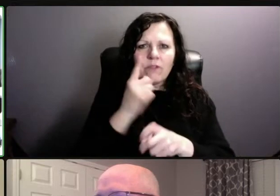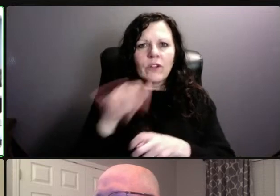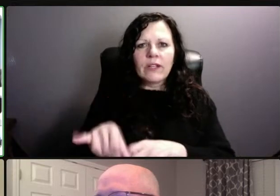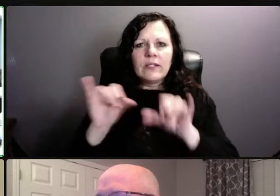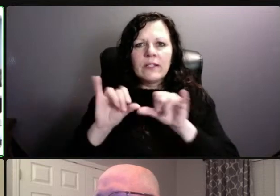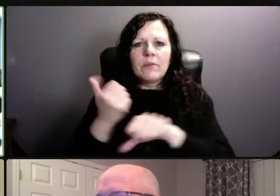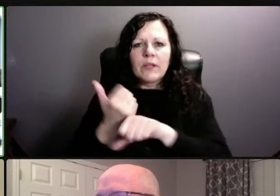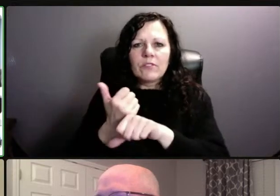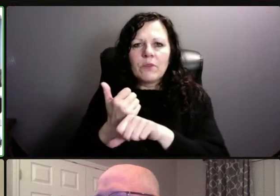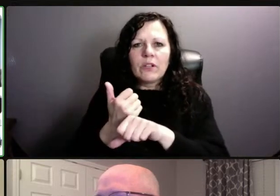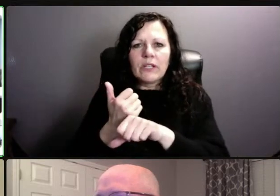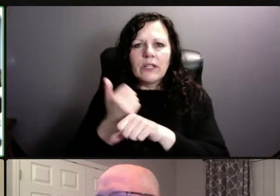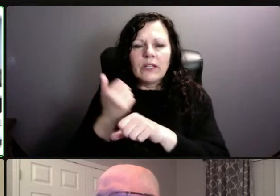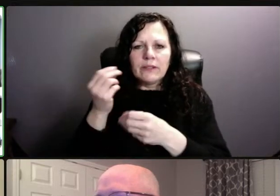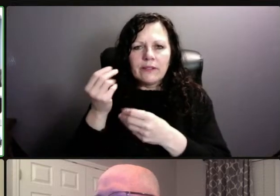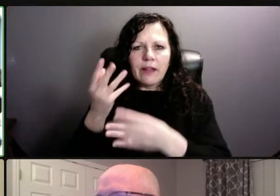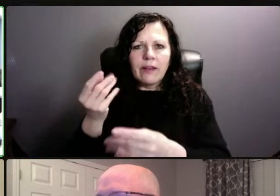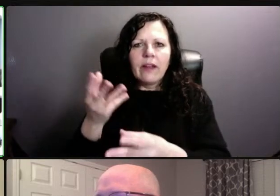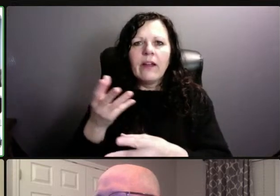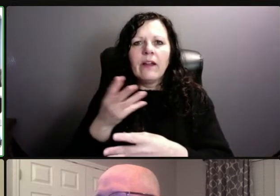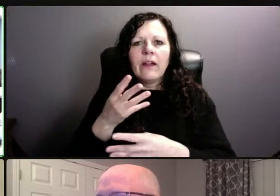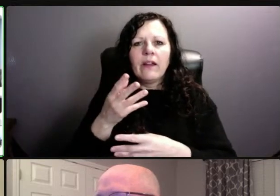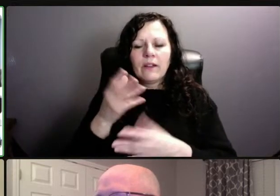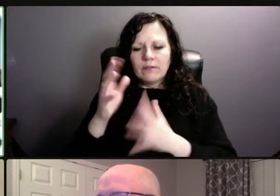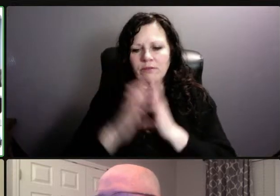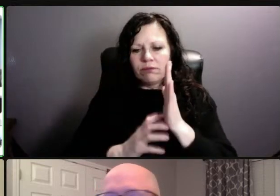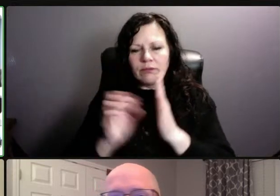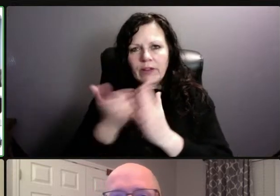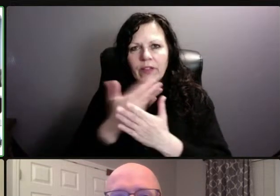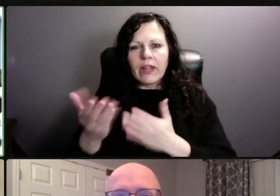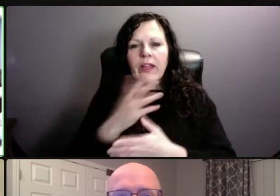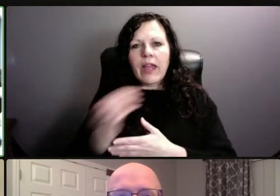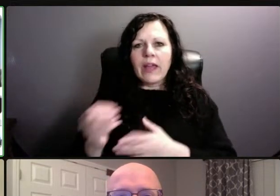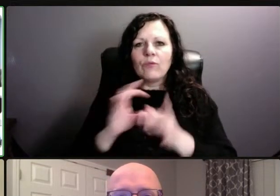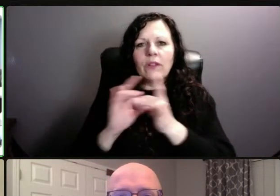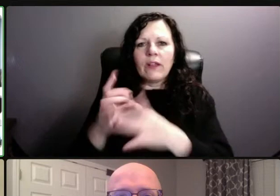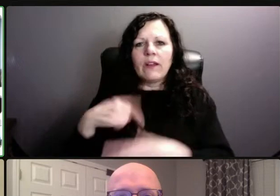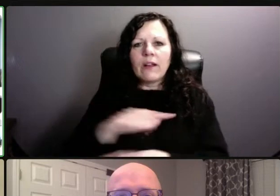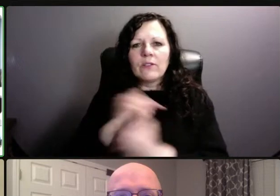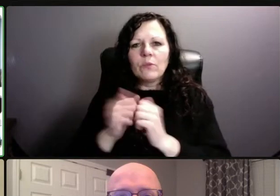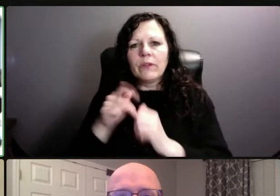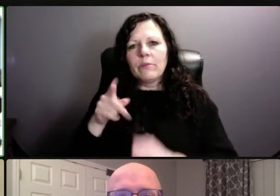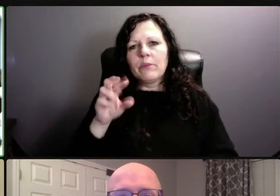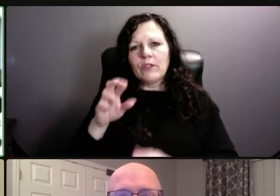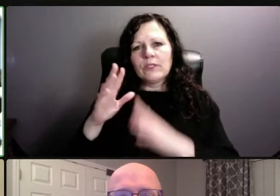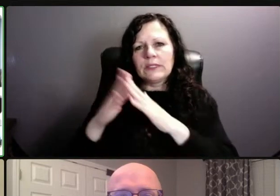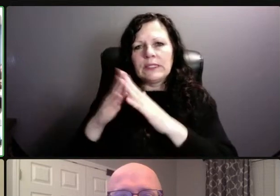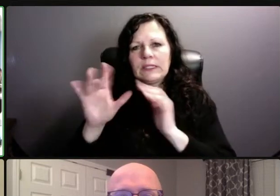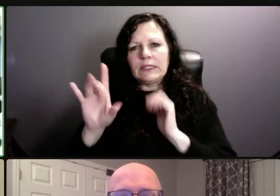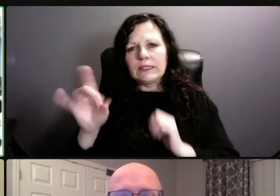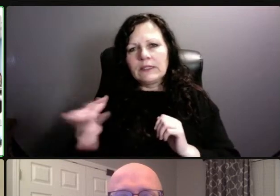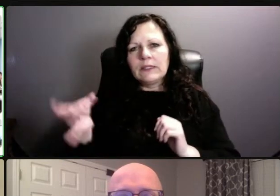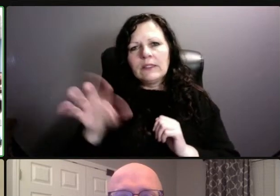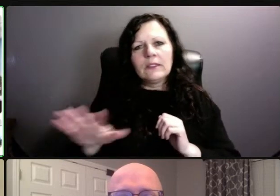I HAVE ONE YOUNG HAND REACHING BACKWARDS JUST A LITTLE.